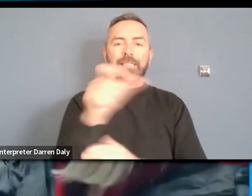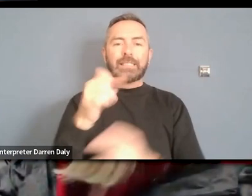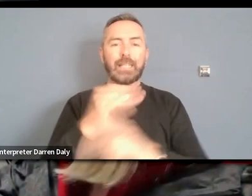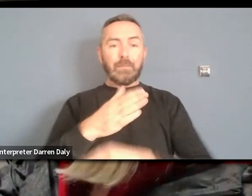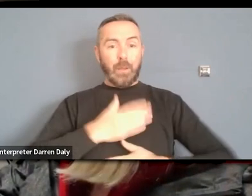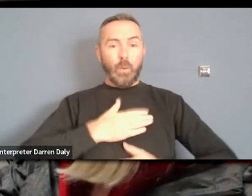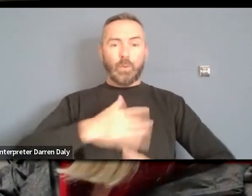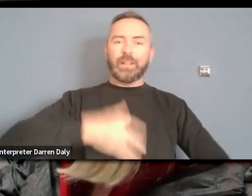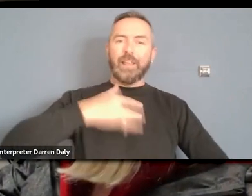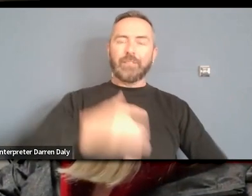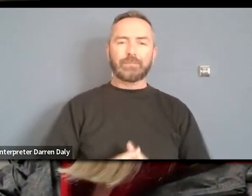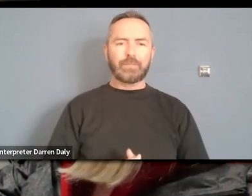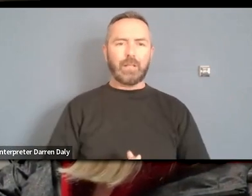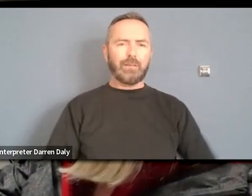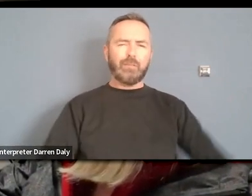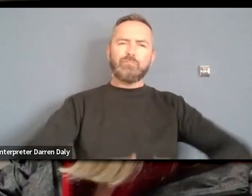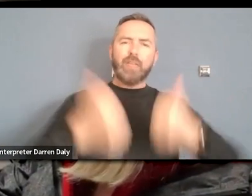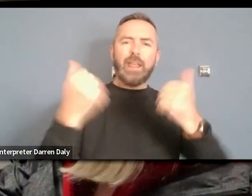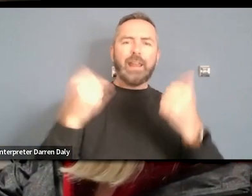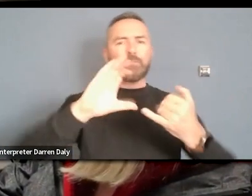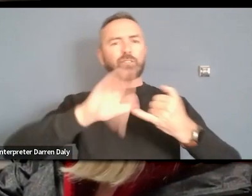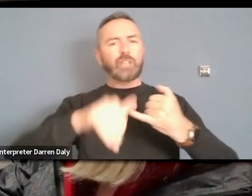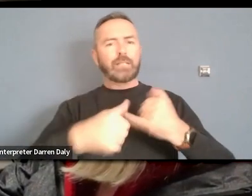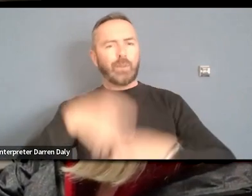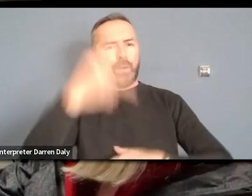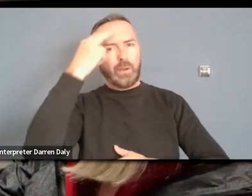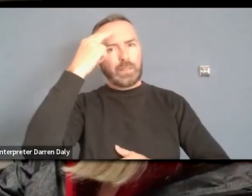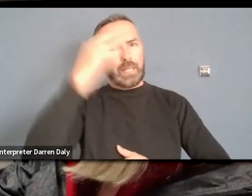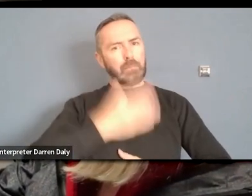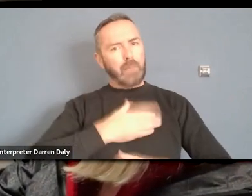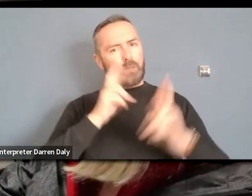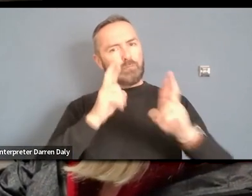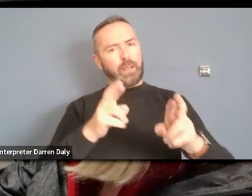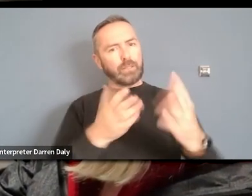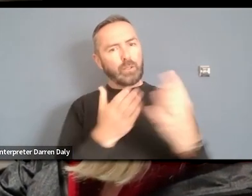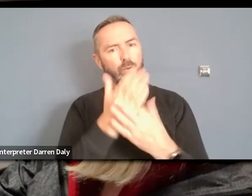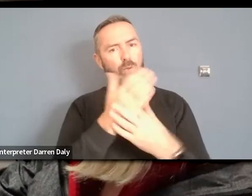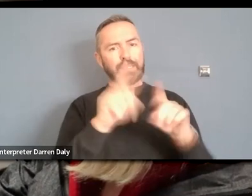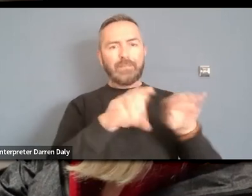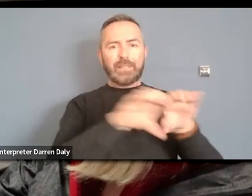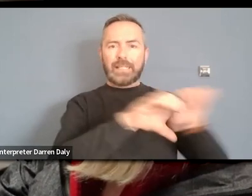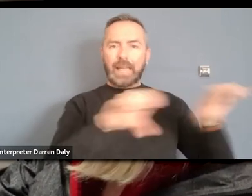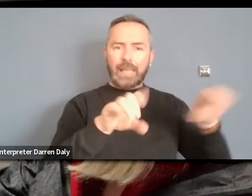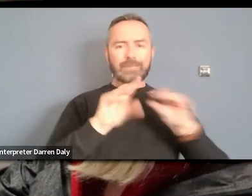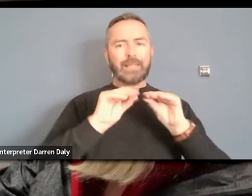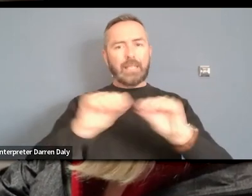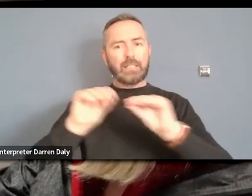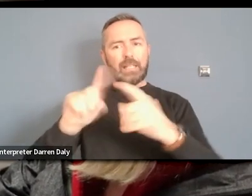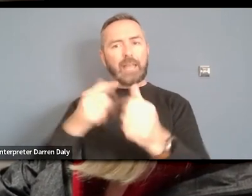It was great getting the opportunity to understand my rights throughout classes, education and advocacy groups.